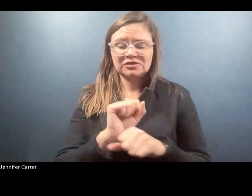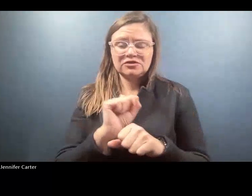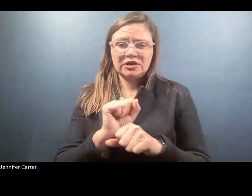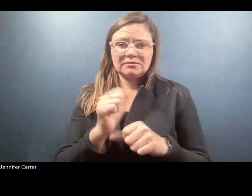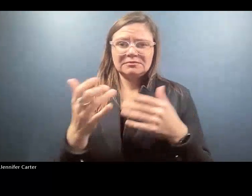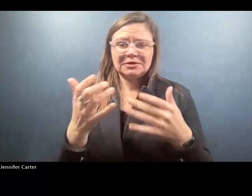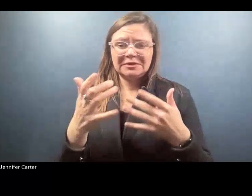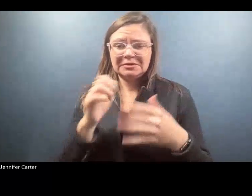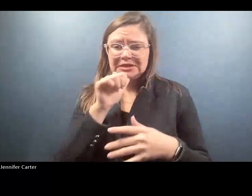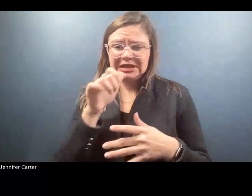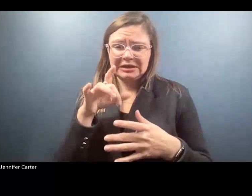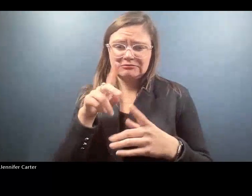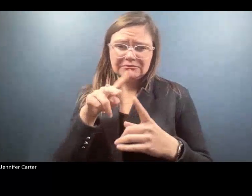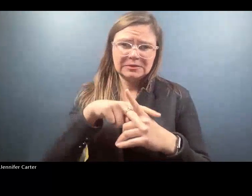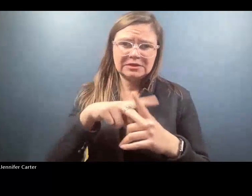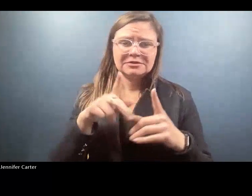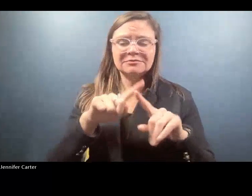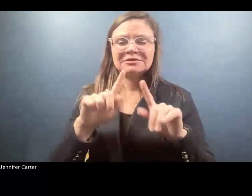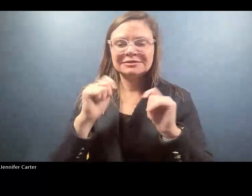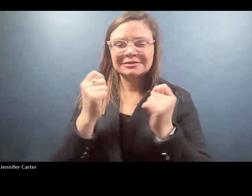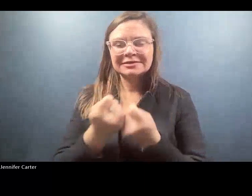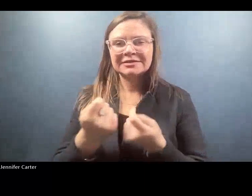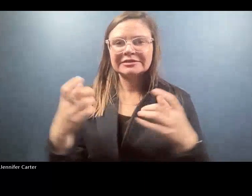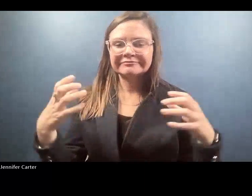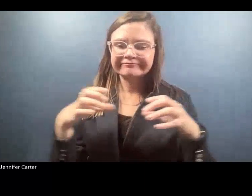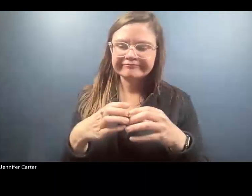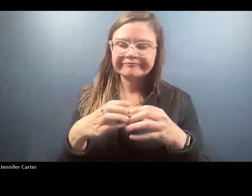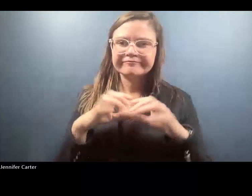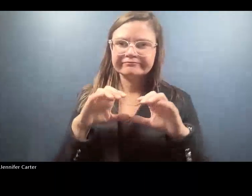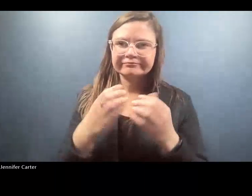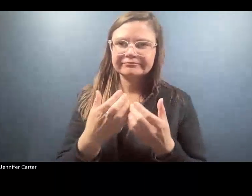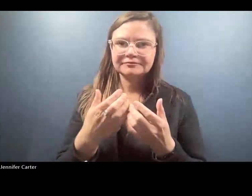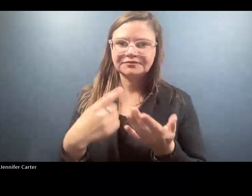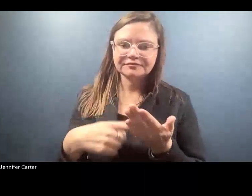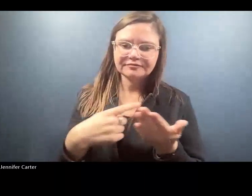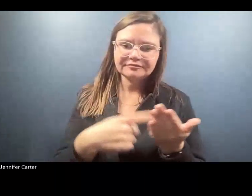But it really took the team coming together to kind of agree unilaterally on,